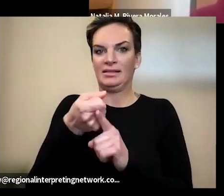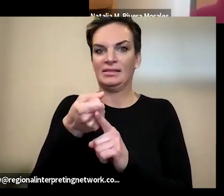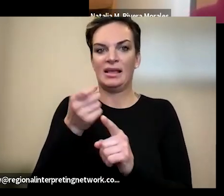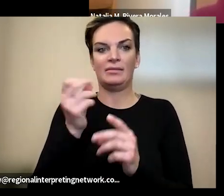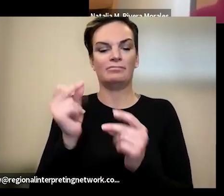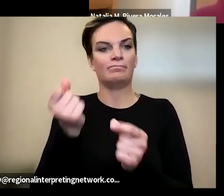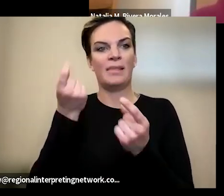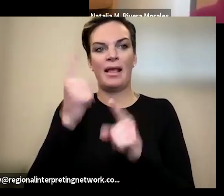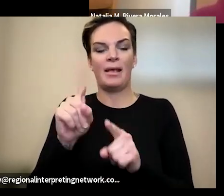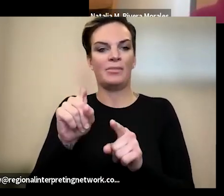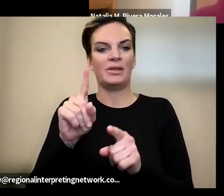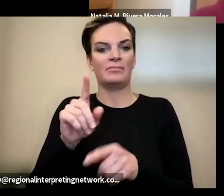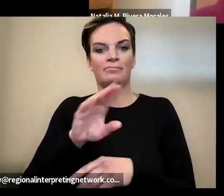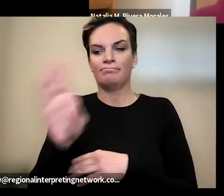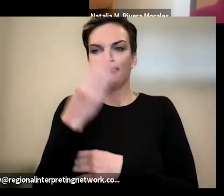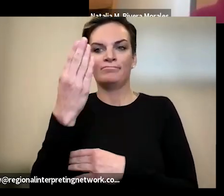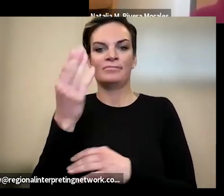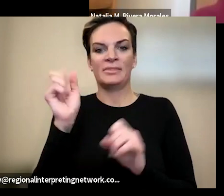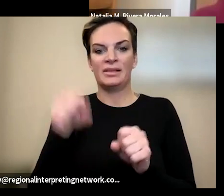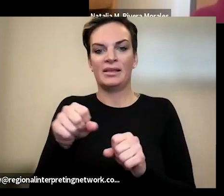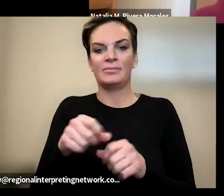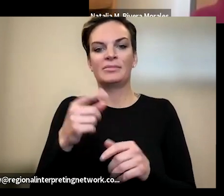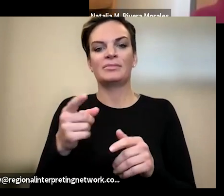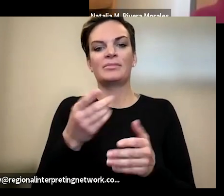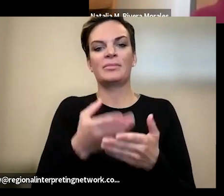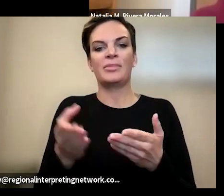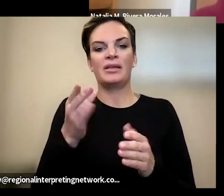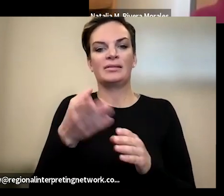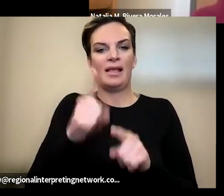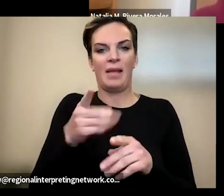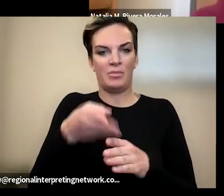onset, there were things that had happened prior to that that I wouldn't have recognized at the